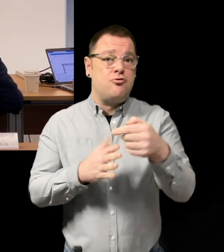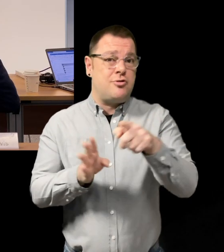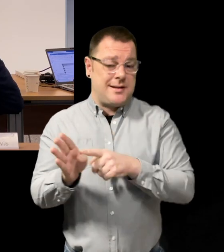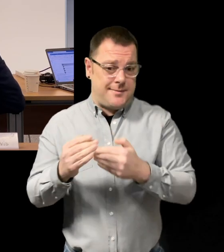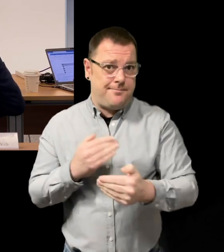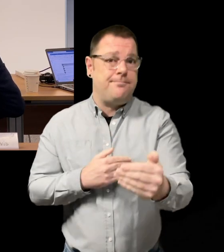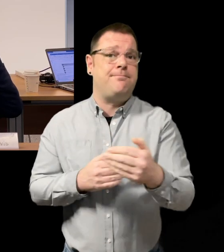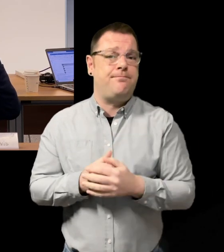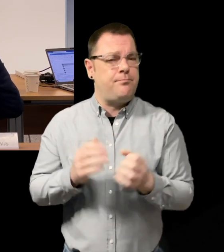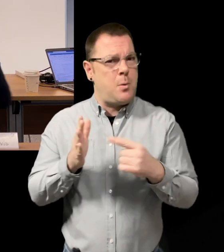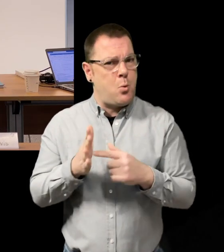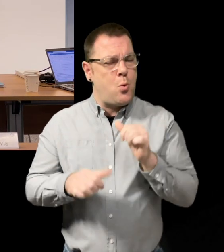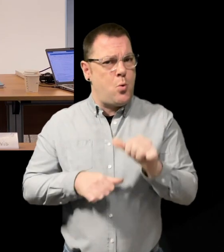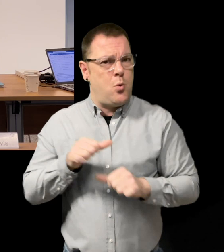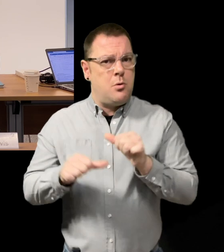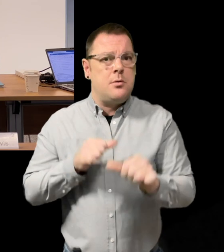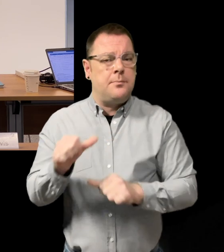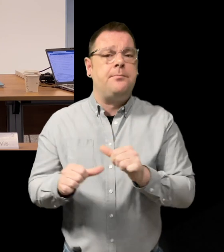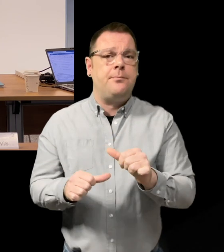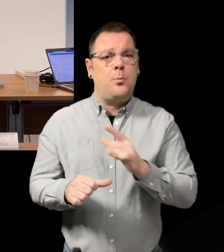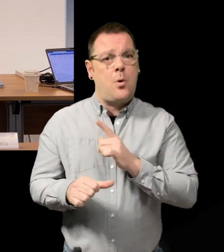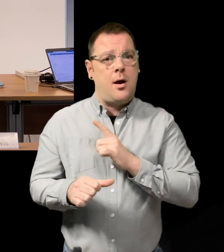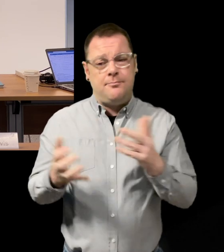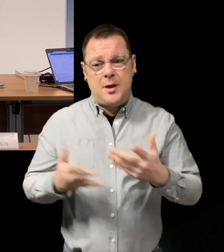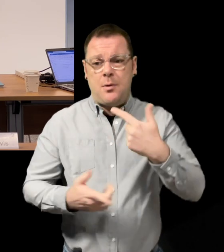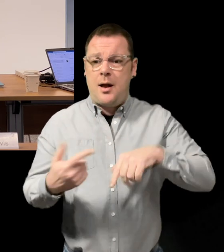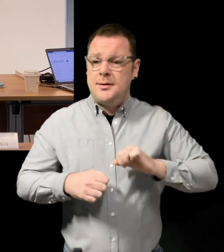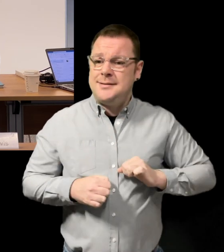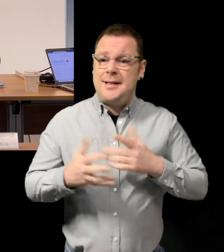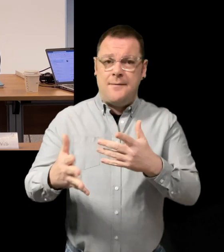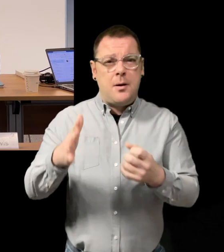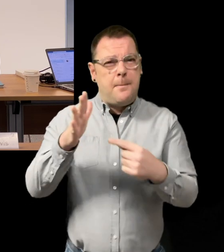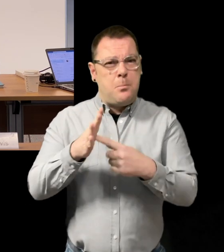an incredibly important process that enables us to deliver the vital services